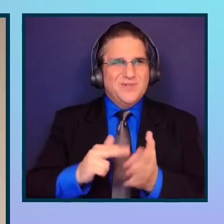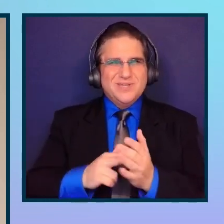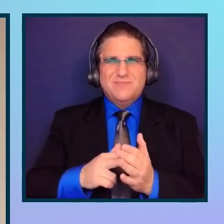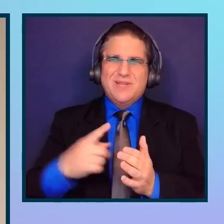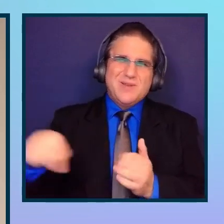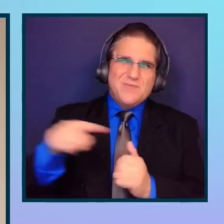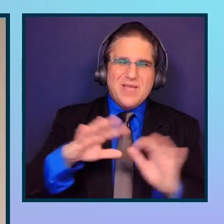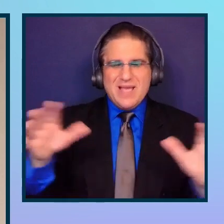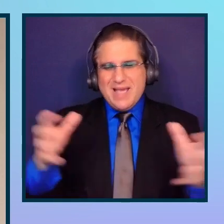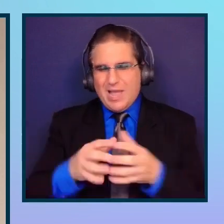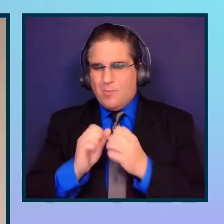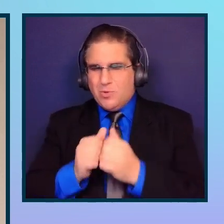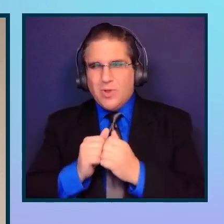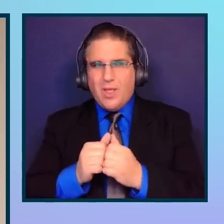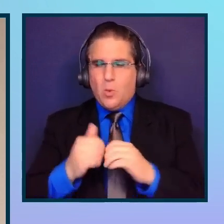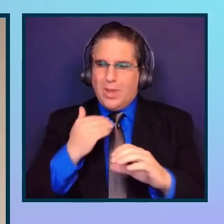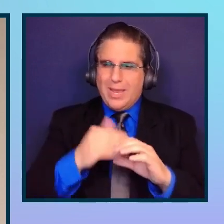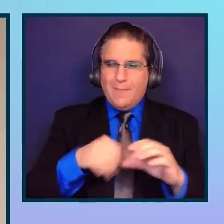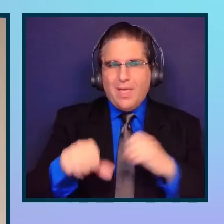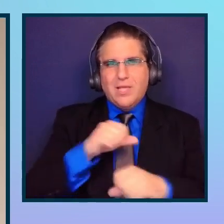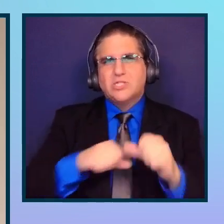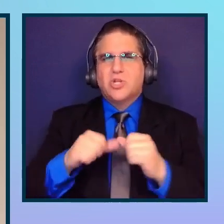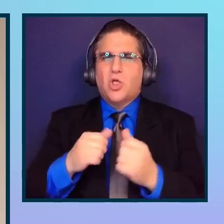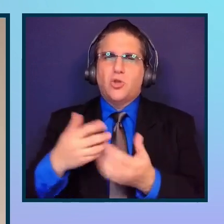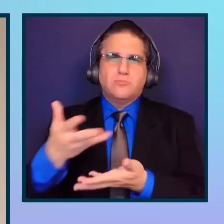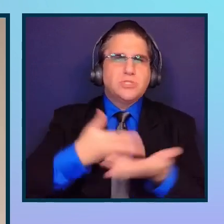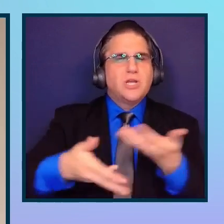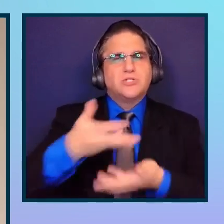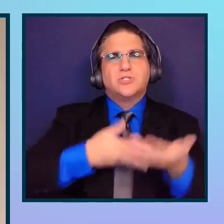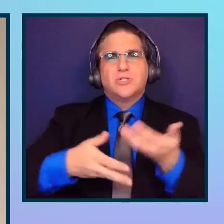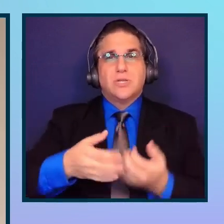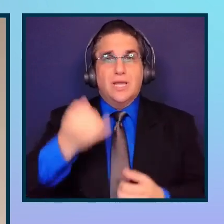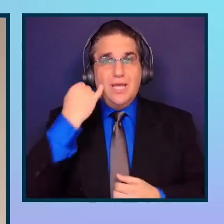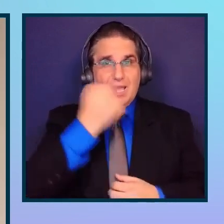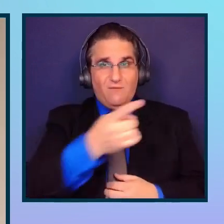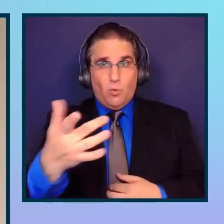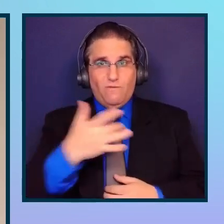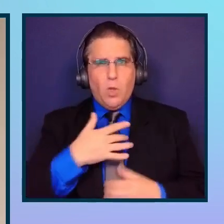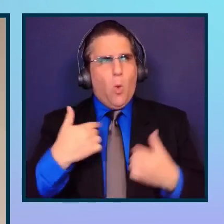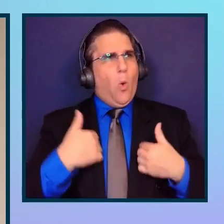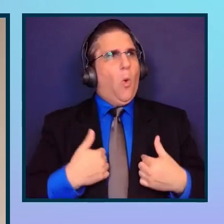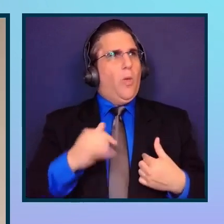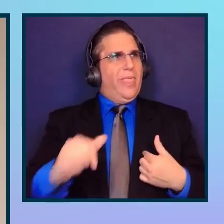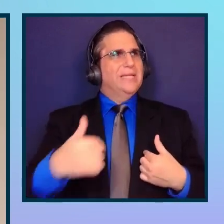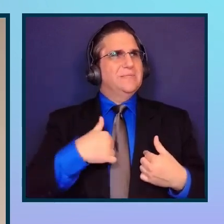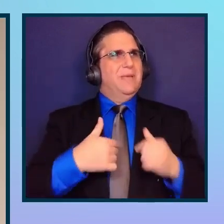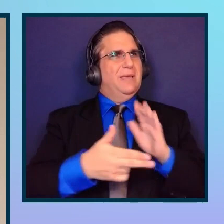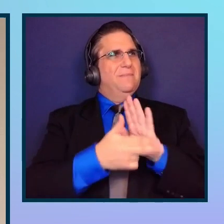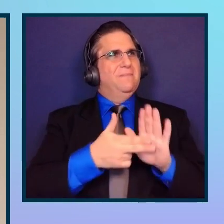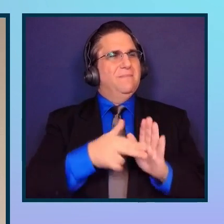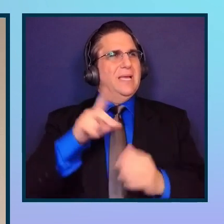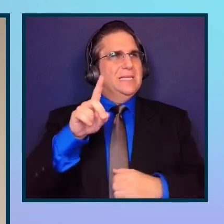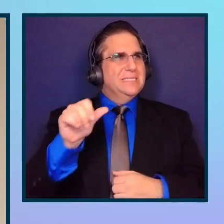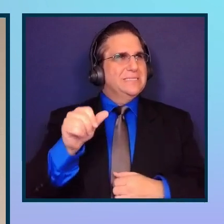if you've kind of perceive yourself as being such a disabled troublemaker, feel free to reach out, I'm easy to find, but right,